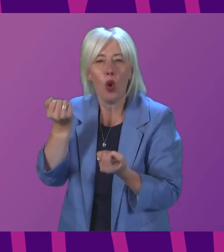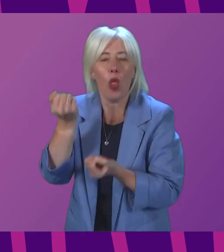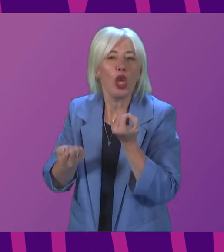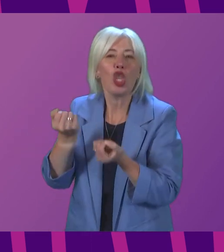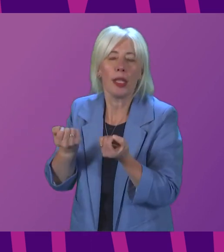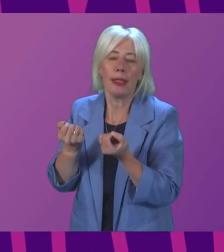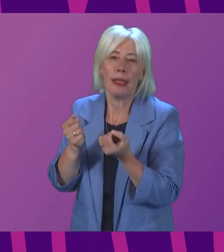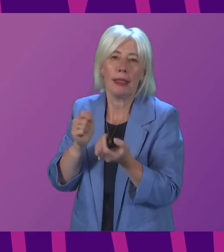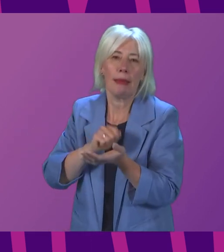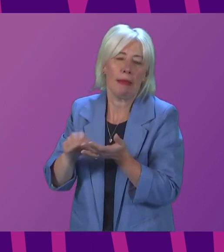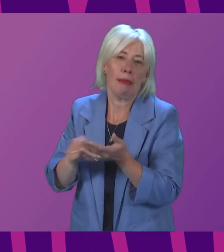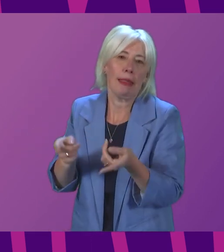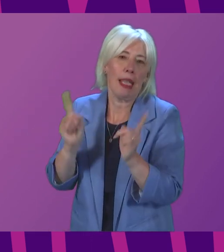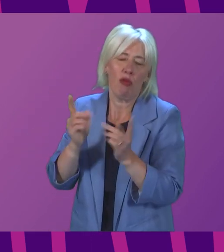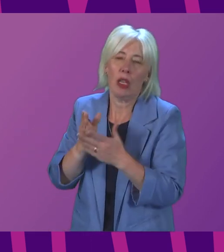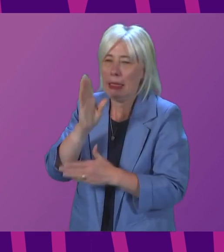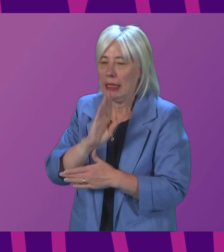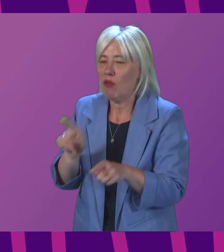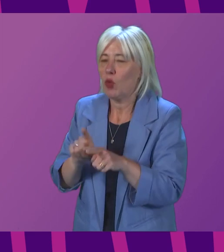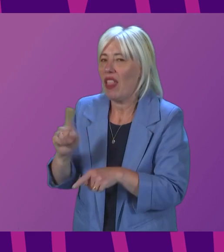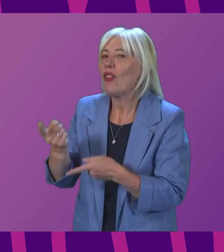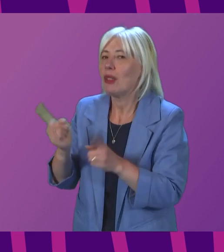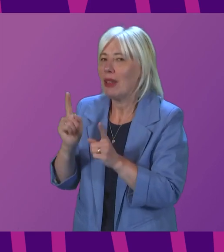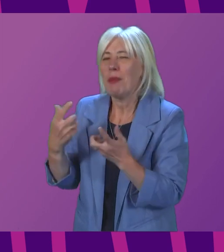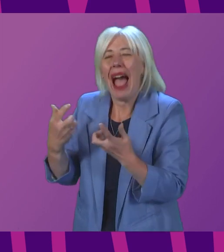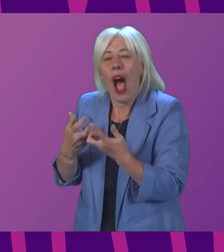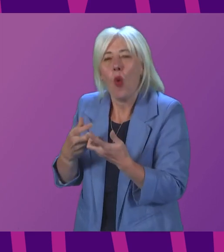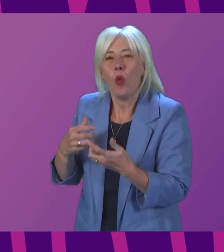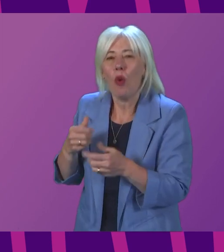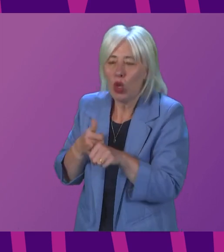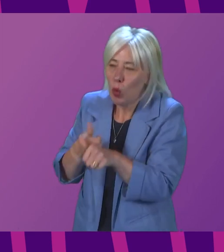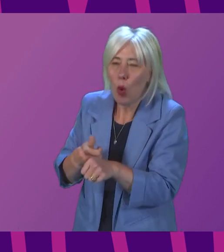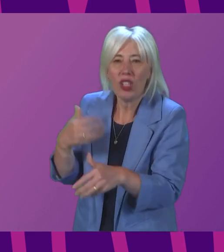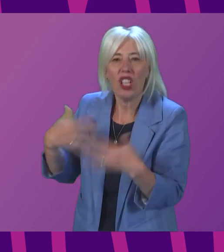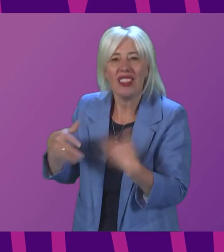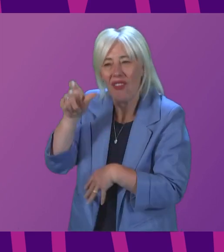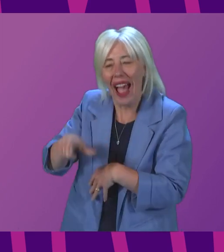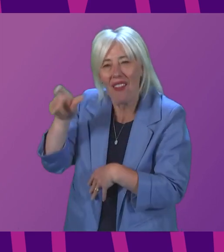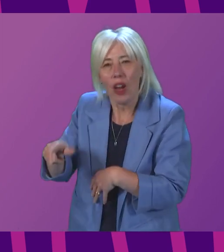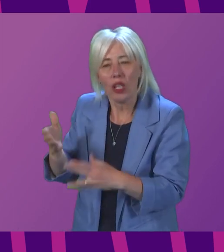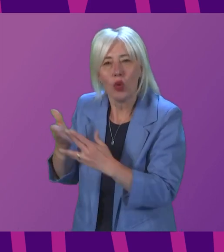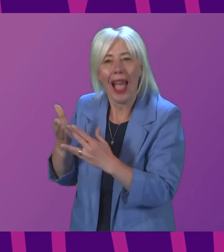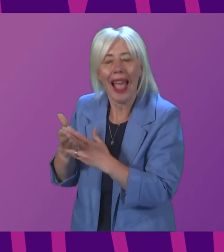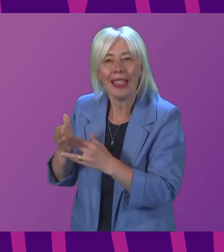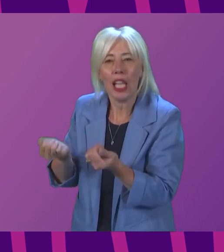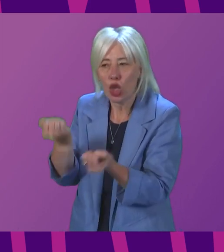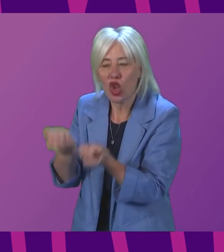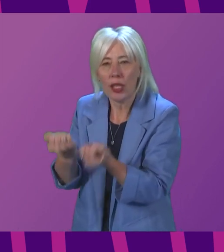take the issue very seriously. How can we better support survivors to access justice, given that defendants can demand